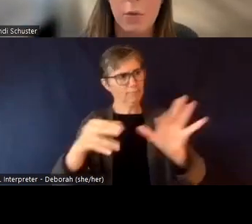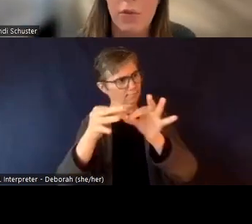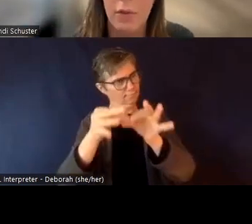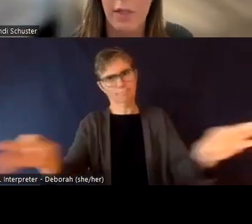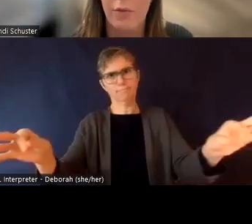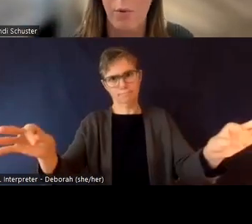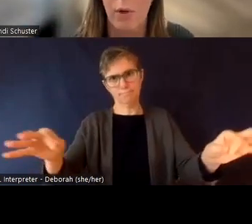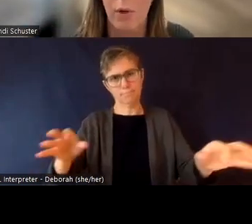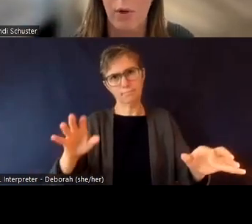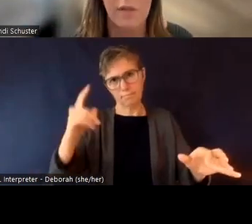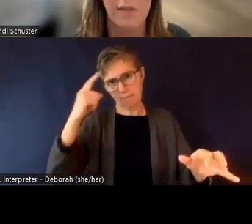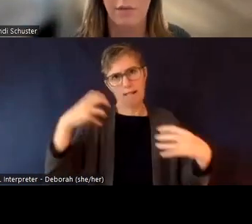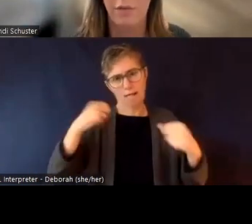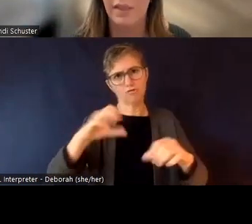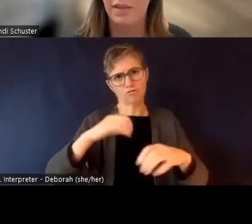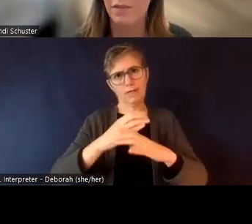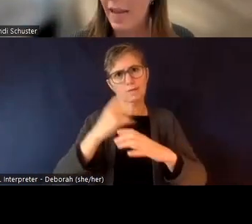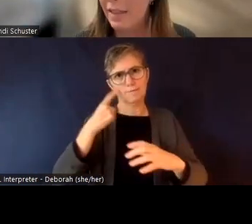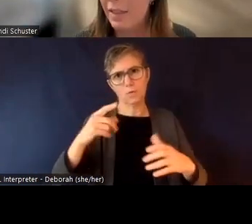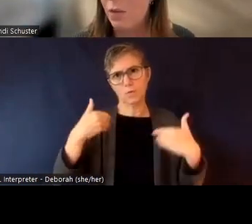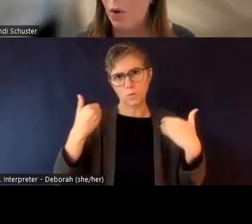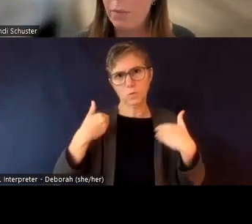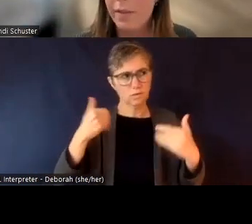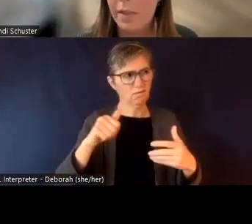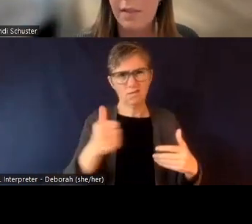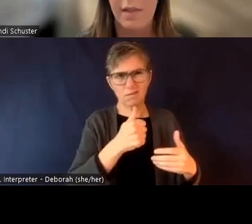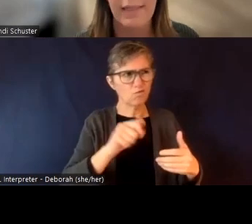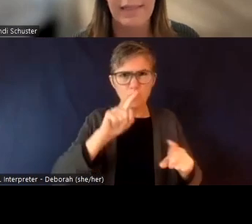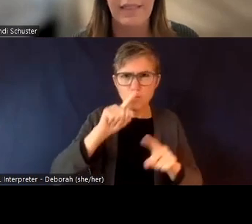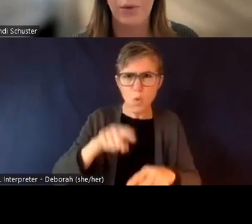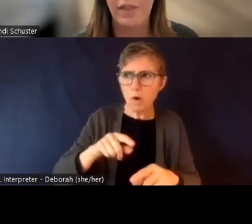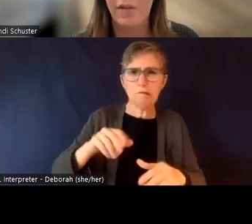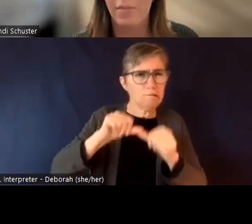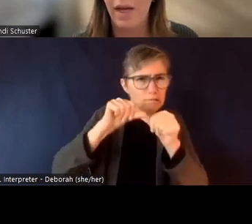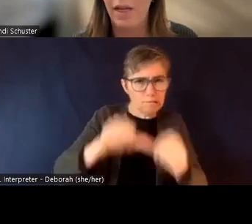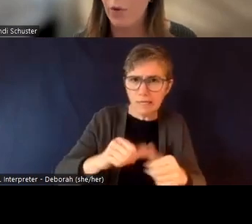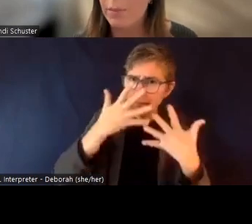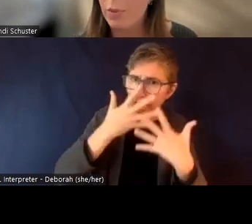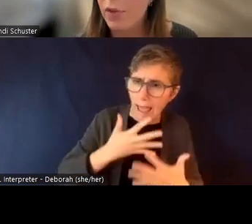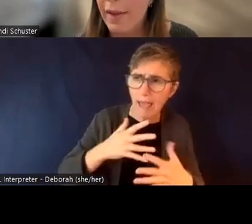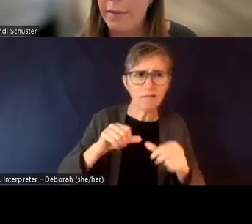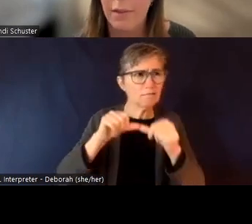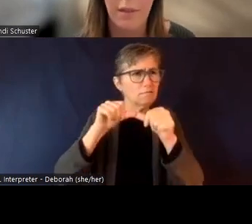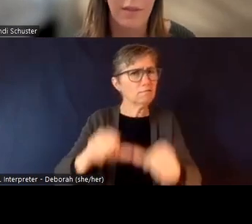school students reporting persistent feelings of sadness or hopelessness increased by 40%.